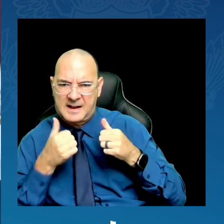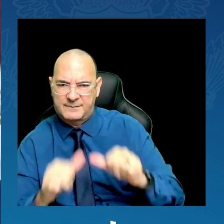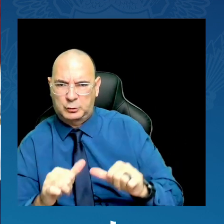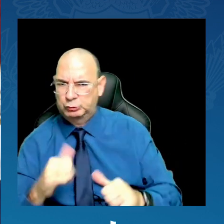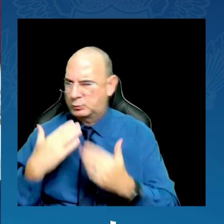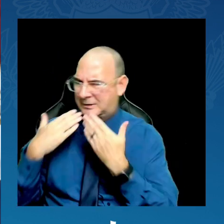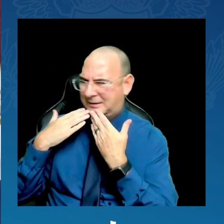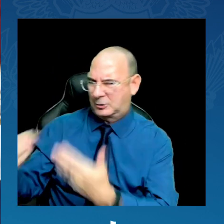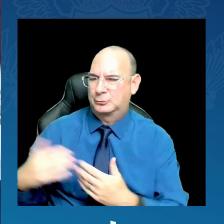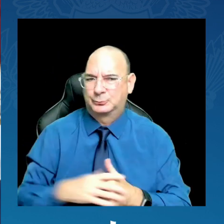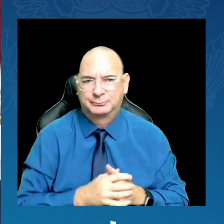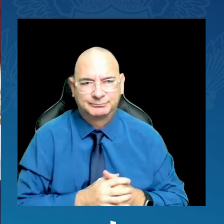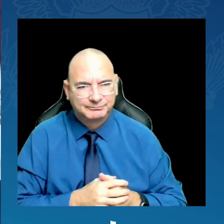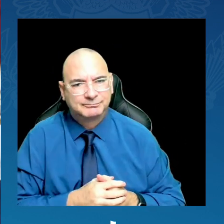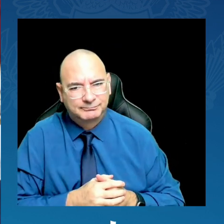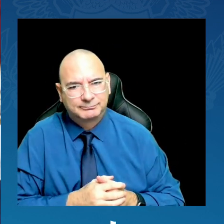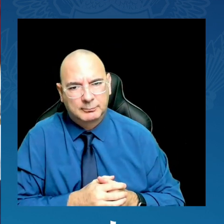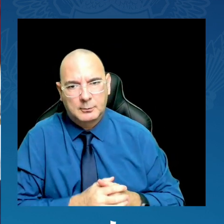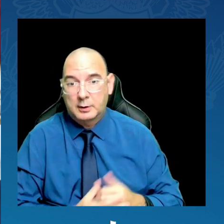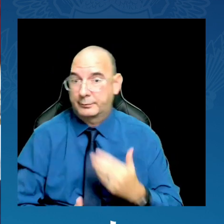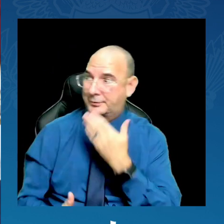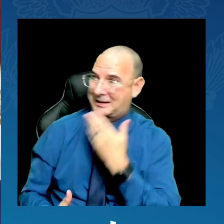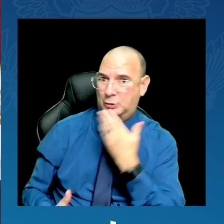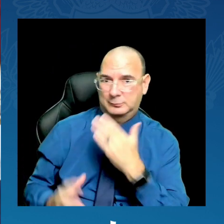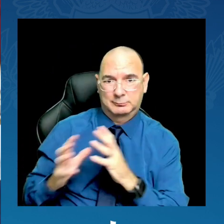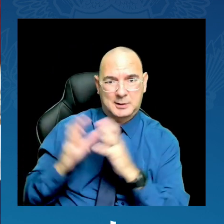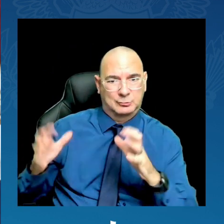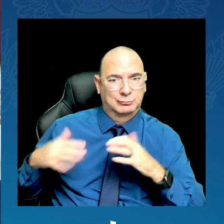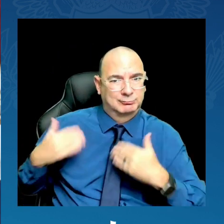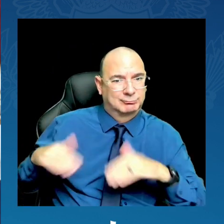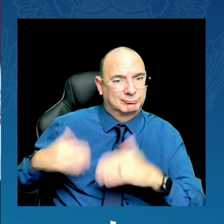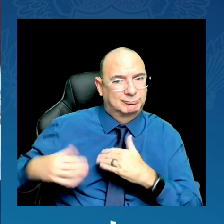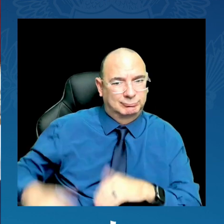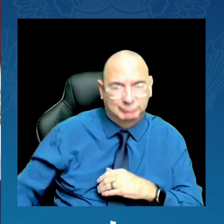The Vice President: Thank you so very much. And now I'd like to turn to Miss Bulk,